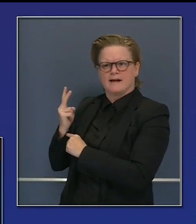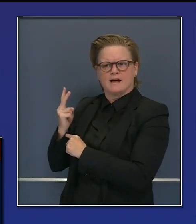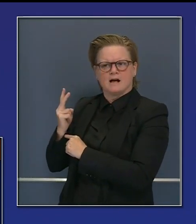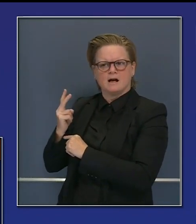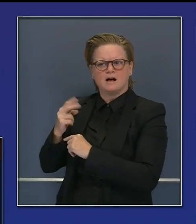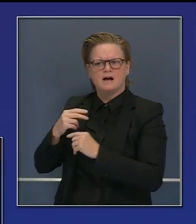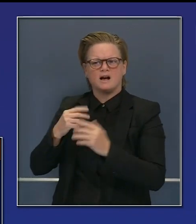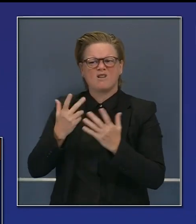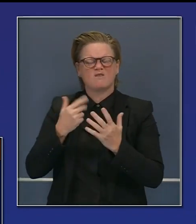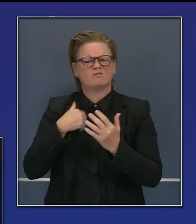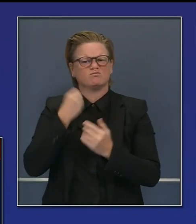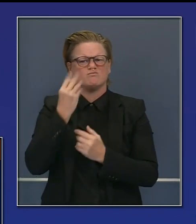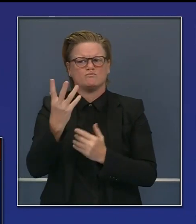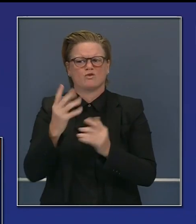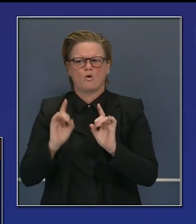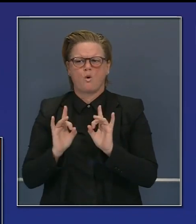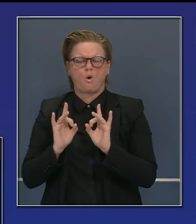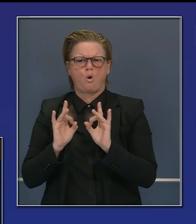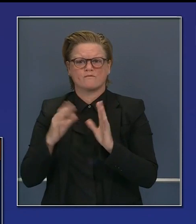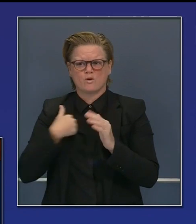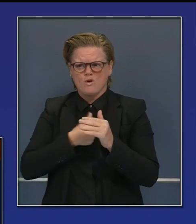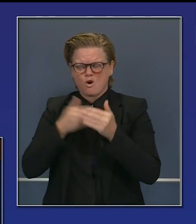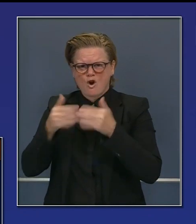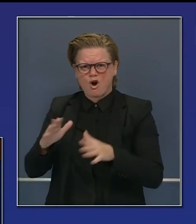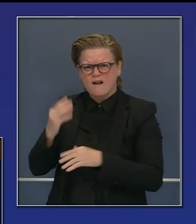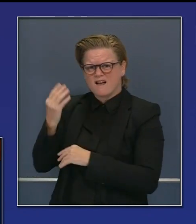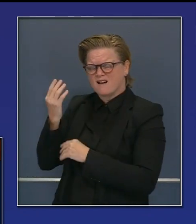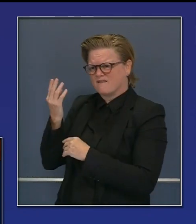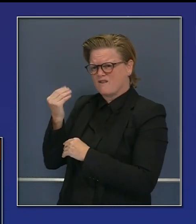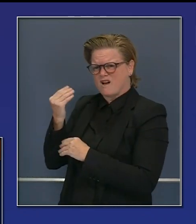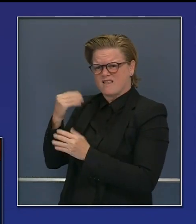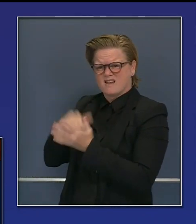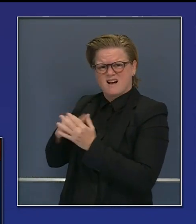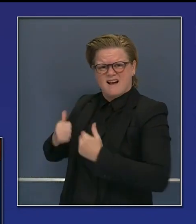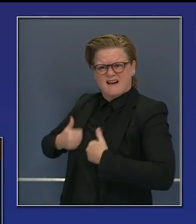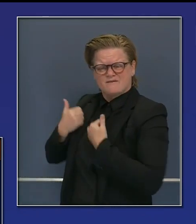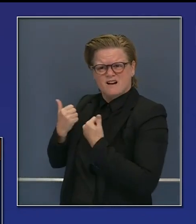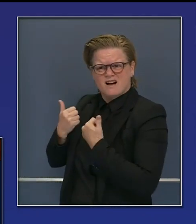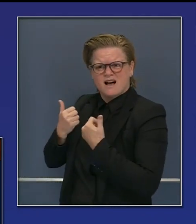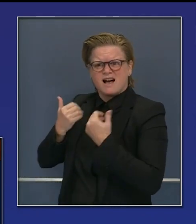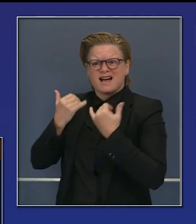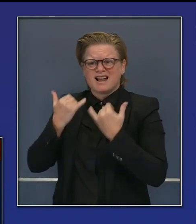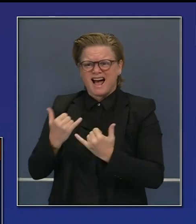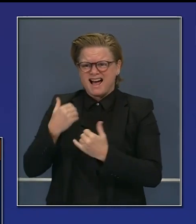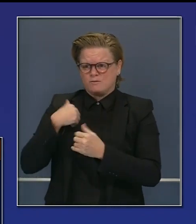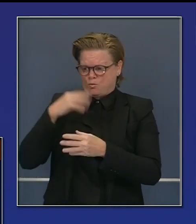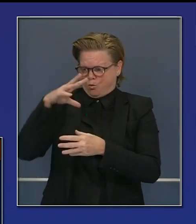JUST TAKE A LOOK AT THIS SLIDE. ONE MONTH AGO, NOVEMBER 2nd, TRAGIC LOSS REPORTED OF 14